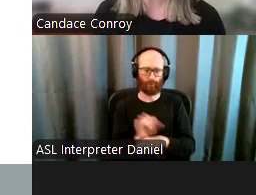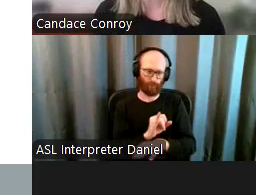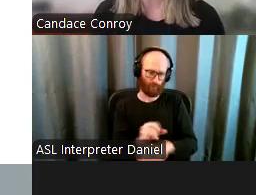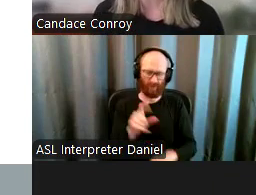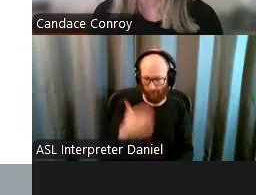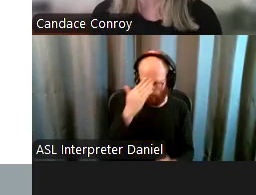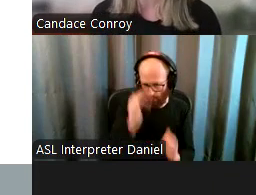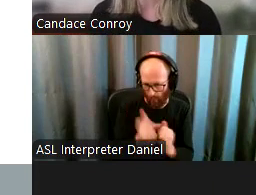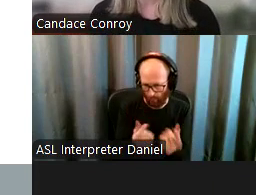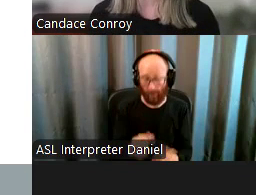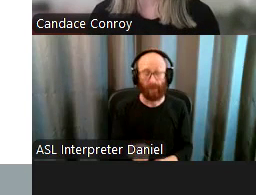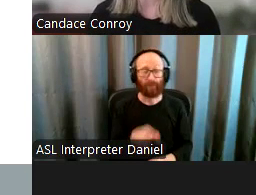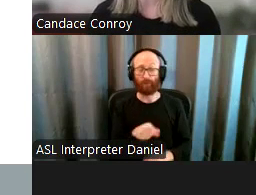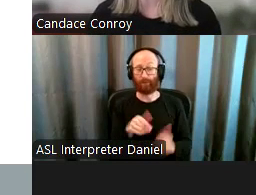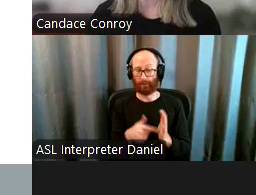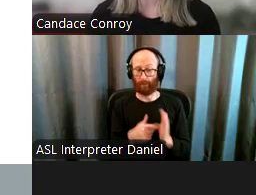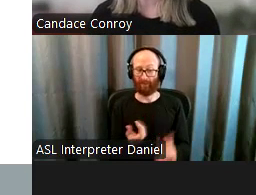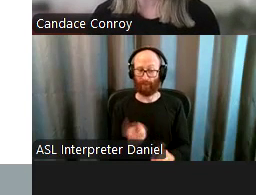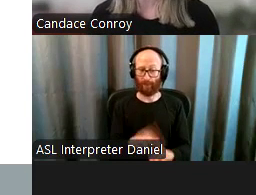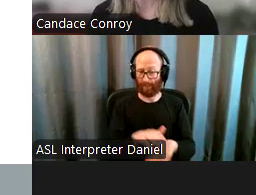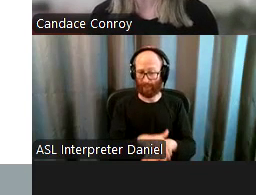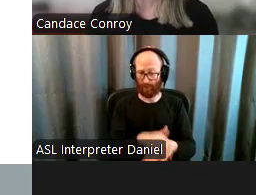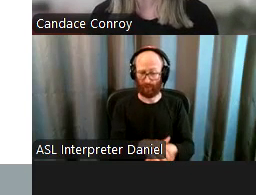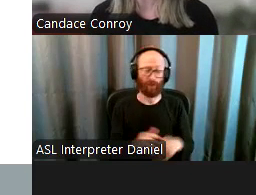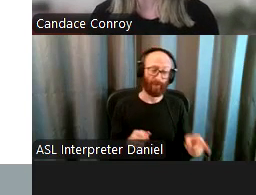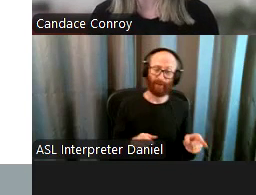that applied English right? This is State industry standard reading and